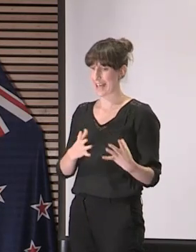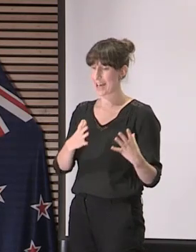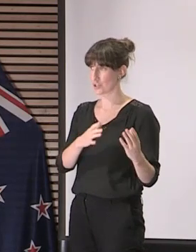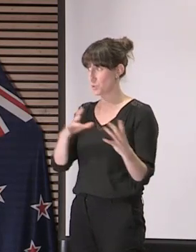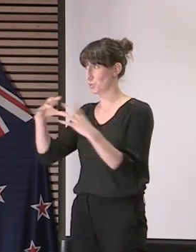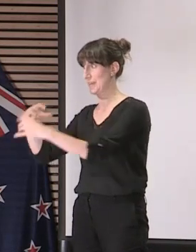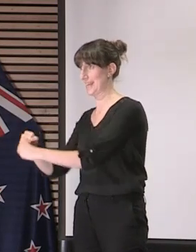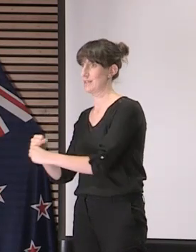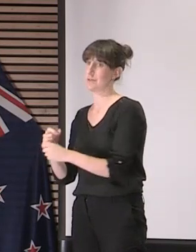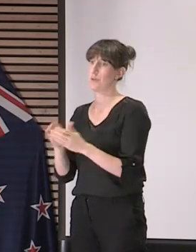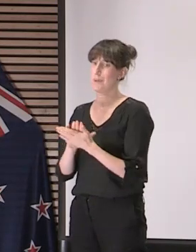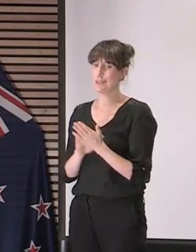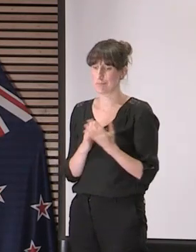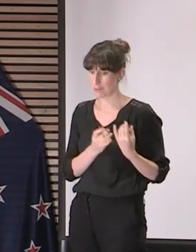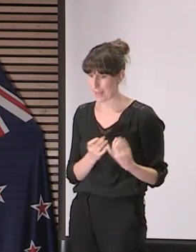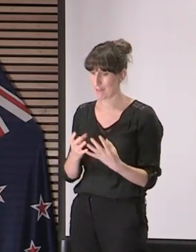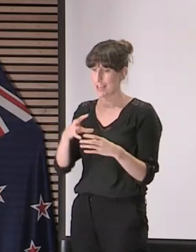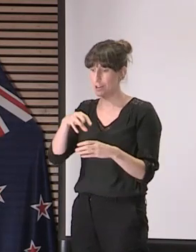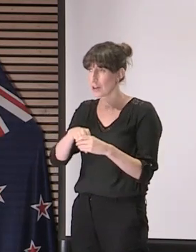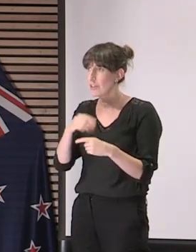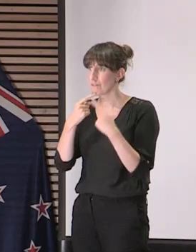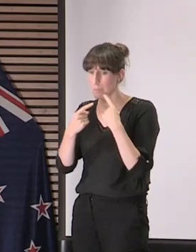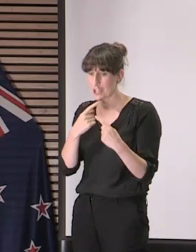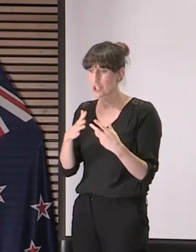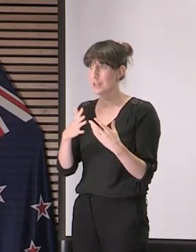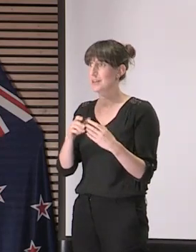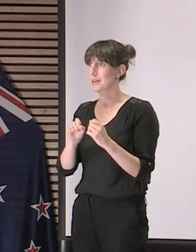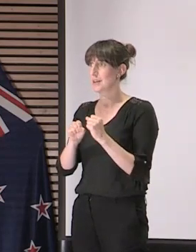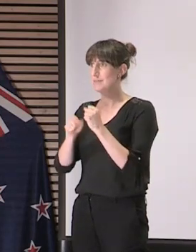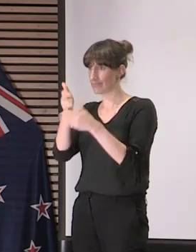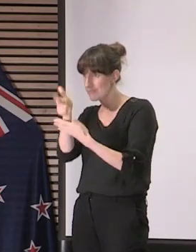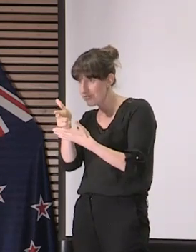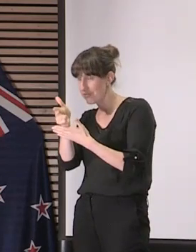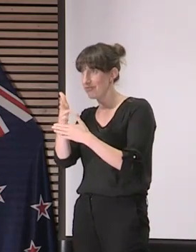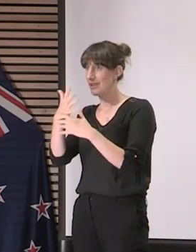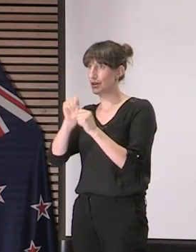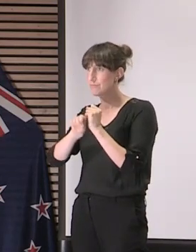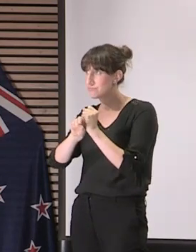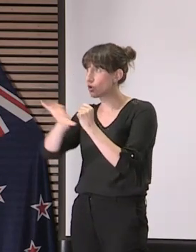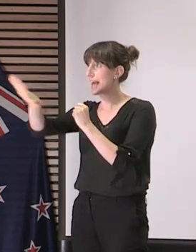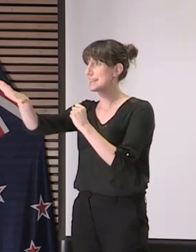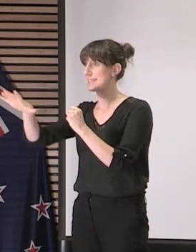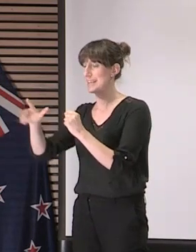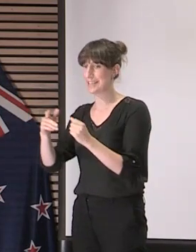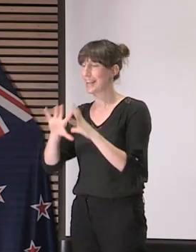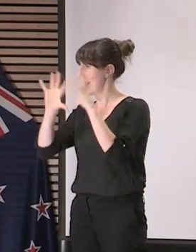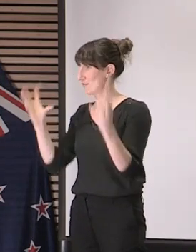broadcasters who have offered an end to end solution. They're doing everything from the studio, preparation of the